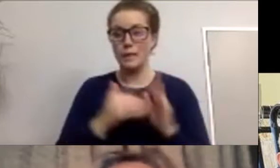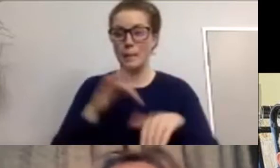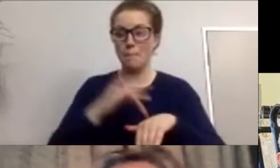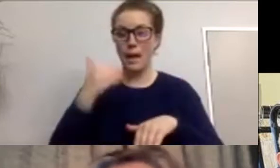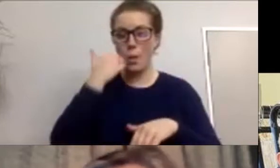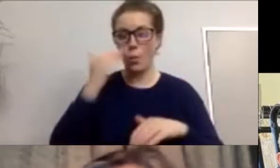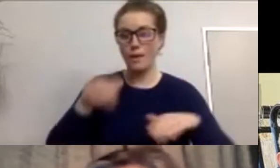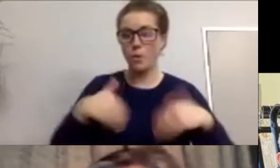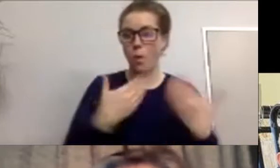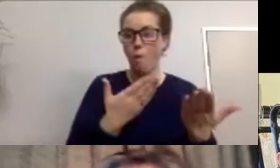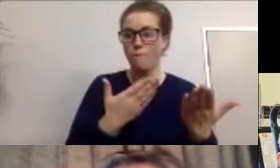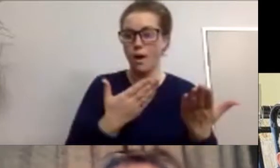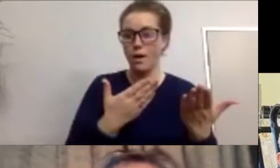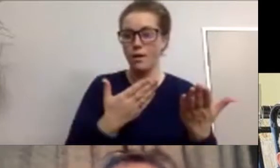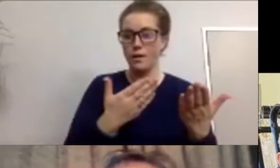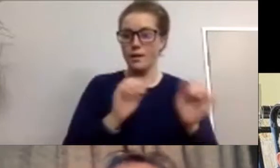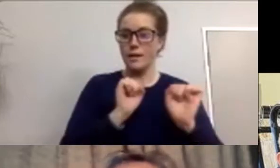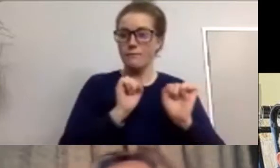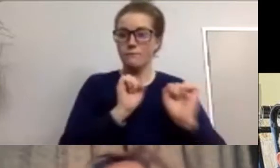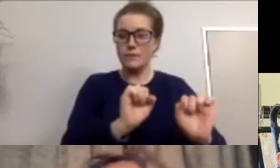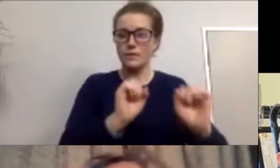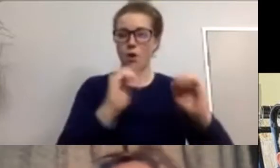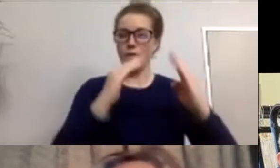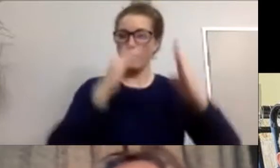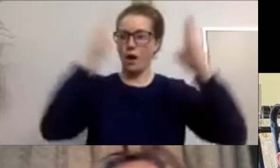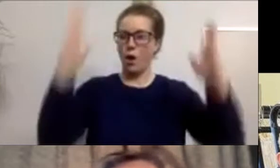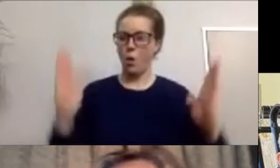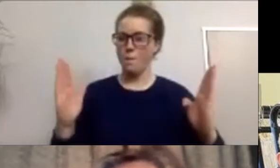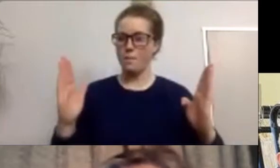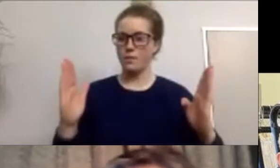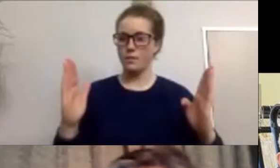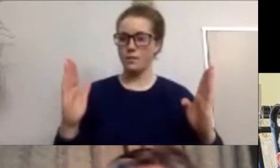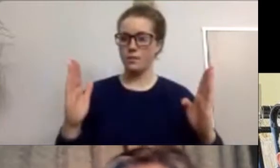visit of the home, and I thought well, that would be relatively easy to engage